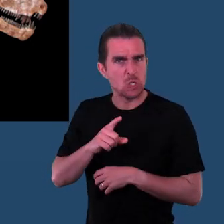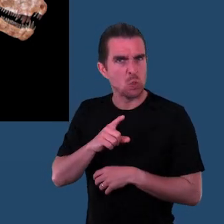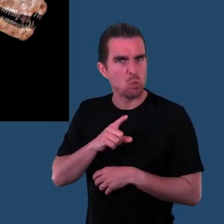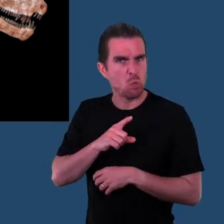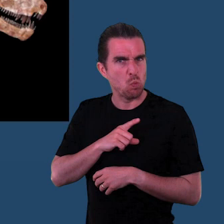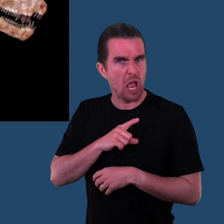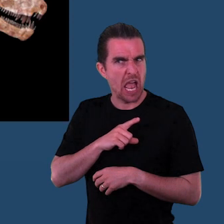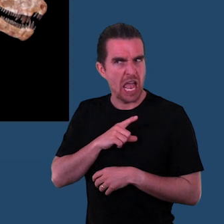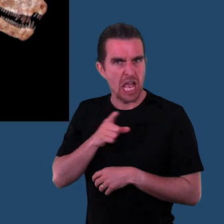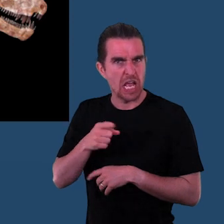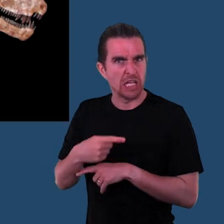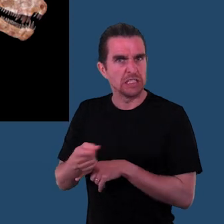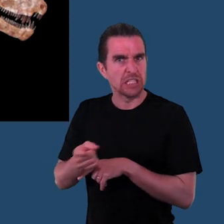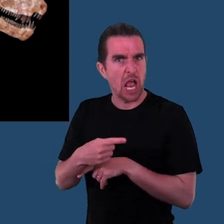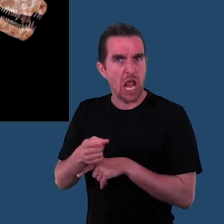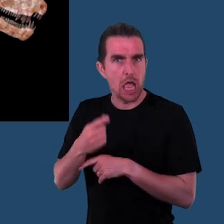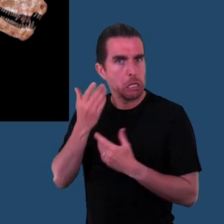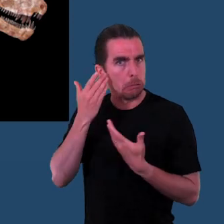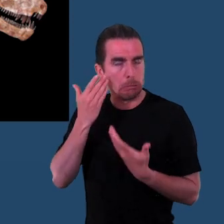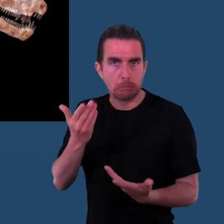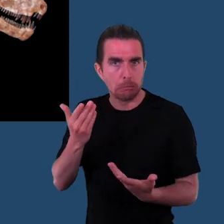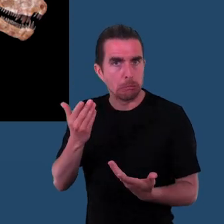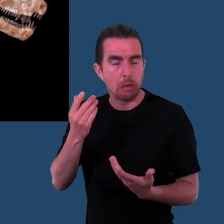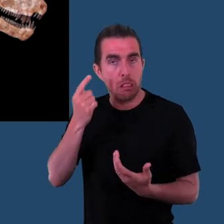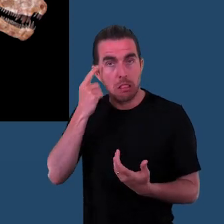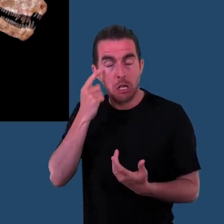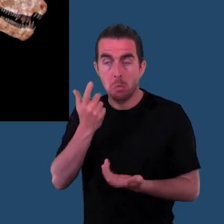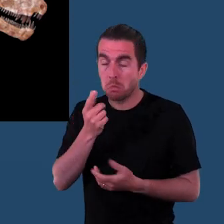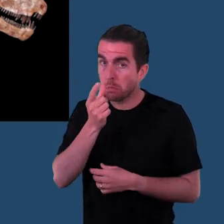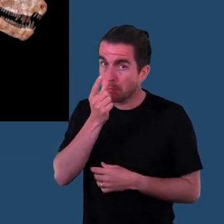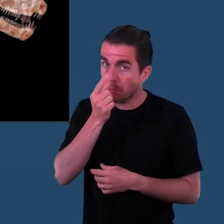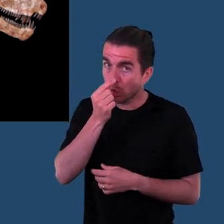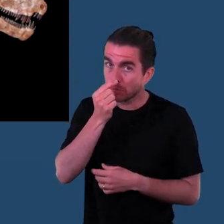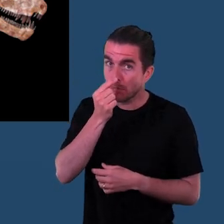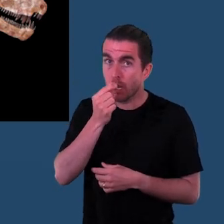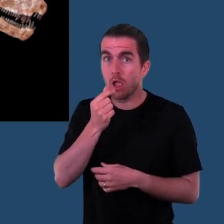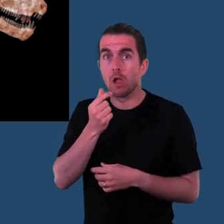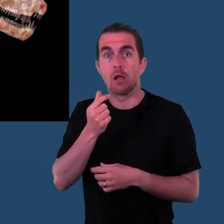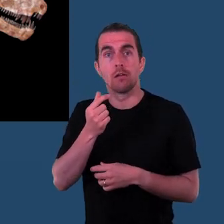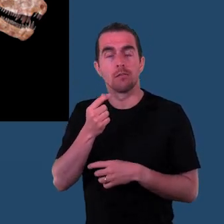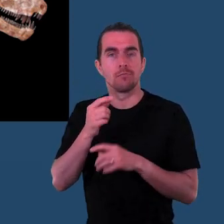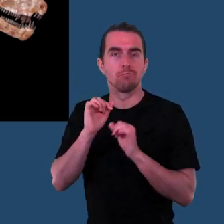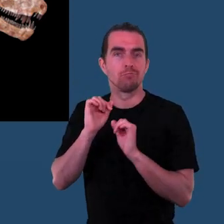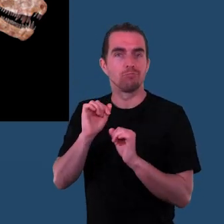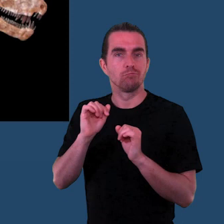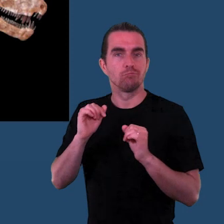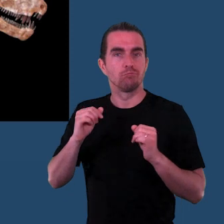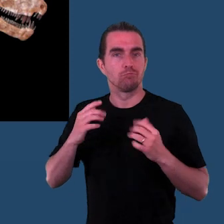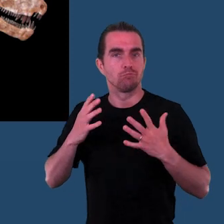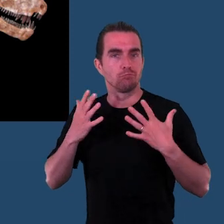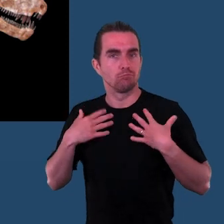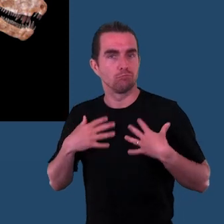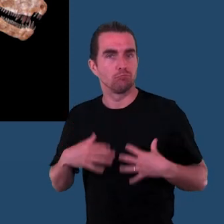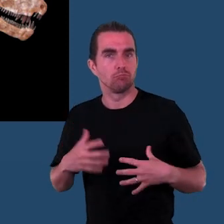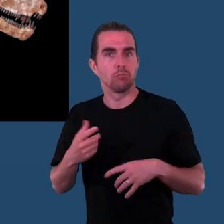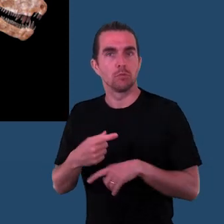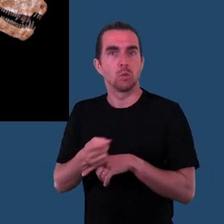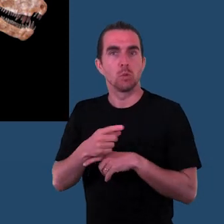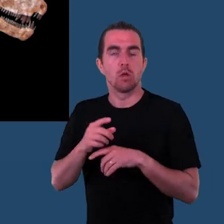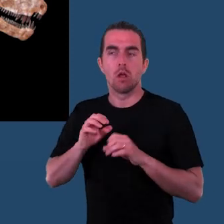why that had that sail, but some have suggested it might have been something to do with thermoregulation and losing body heat.